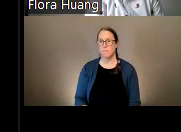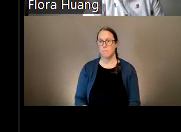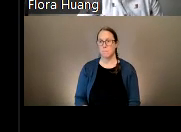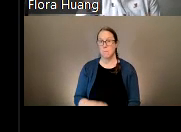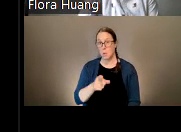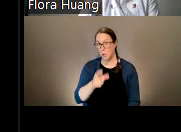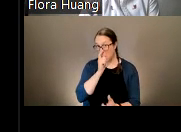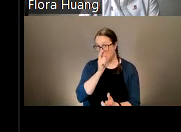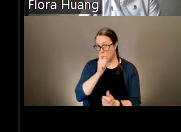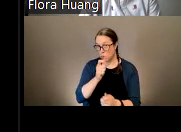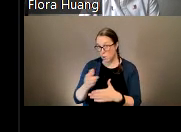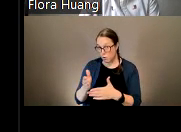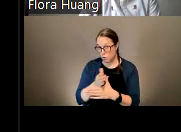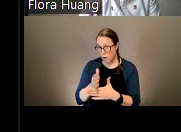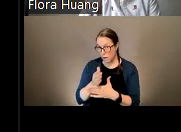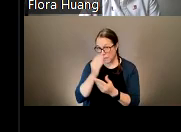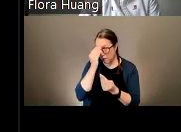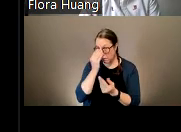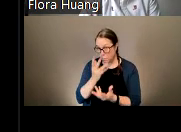in sharing the information from your PowerPoint.